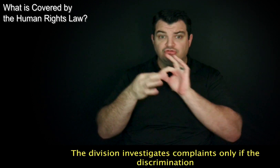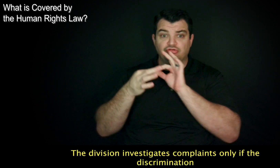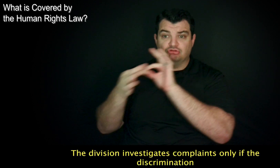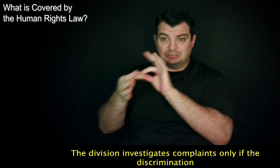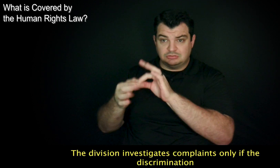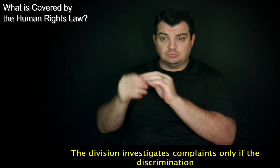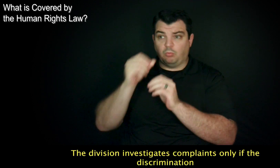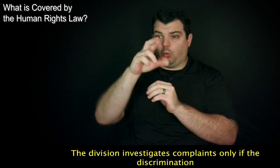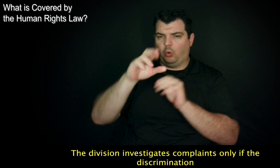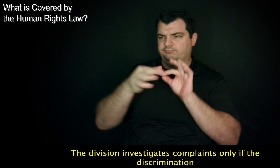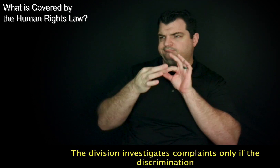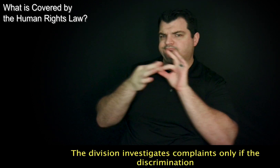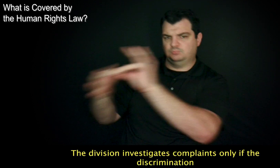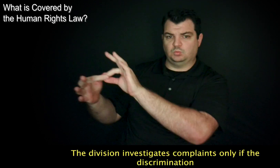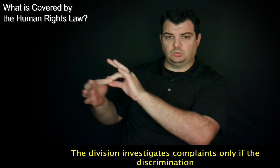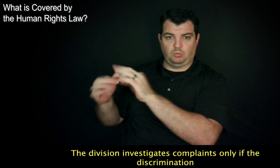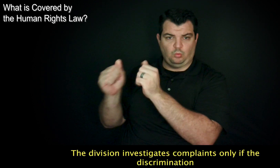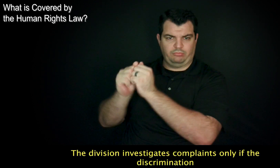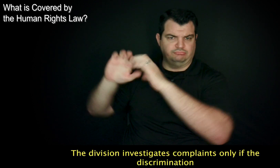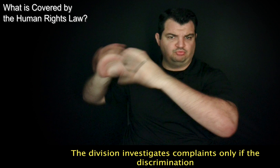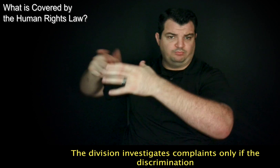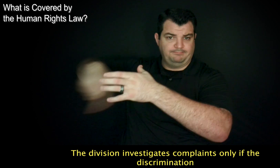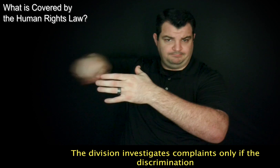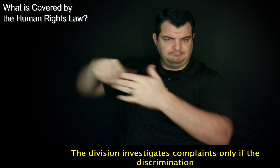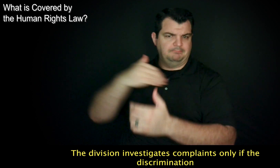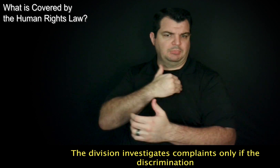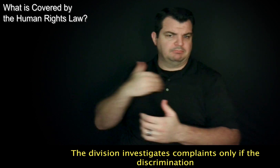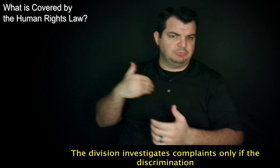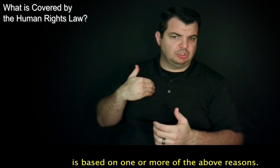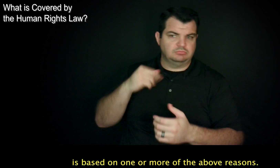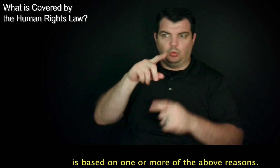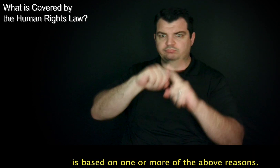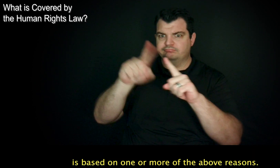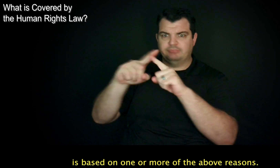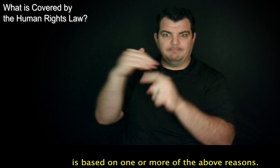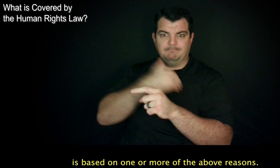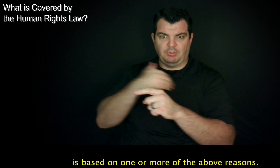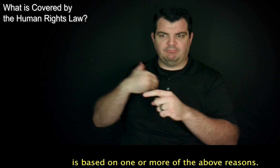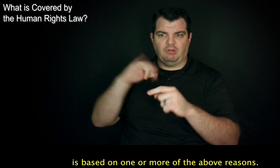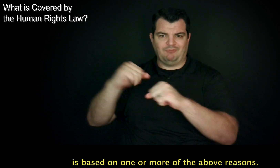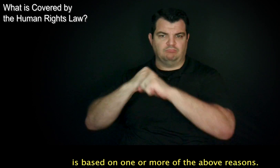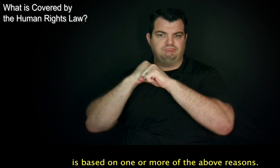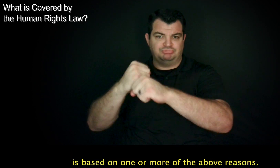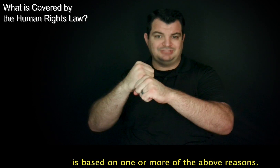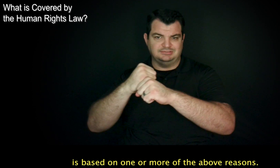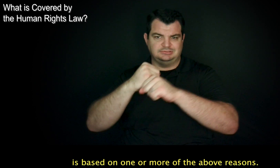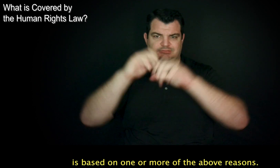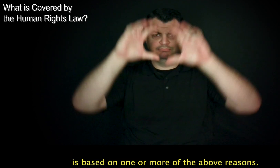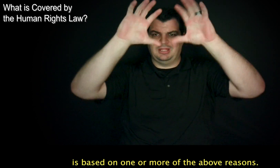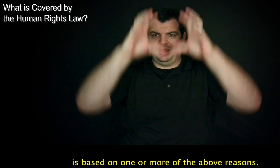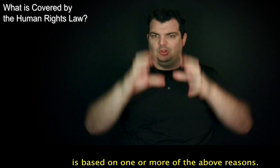The division investigates complaints only if the discrimination is based on one or more of the above reasons.